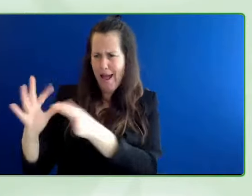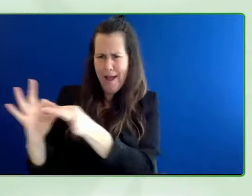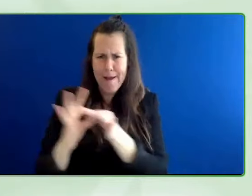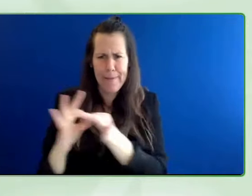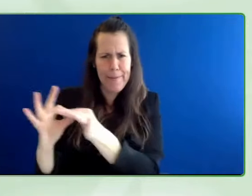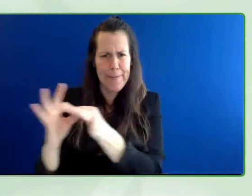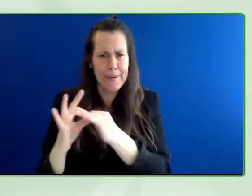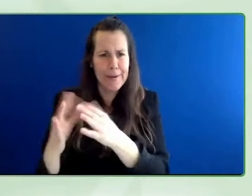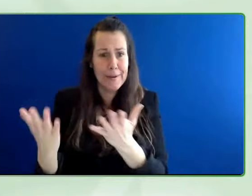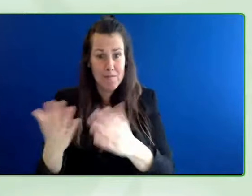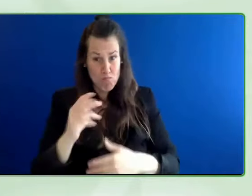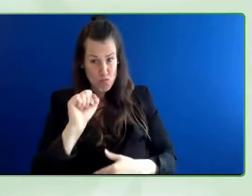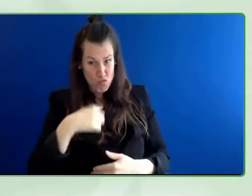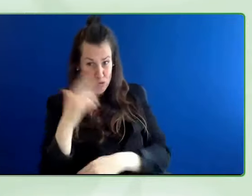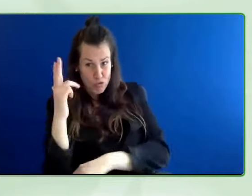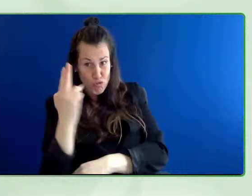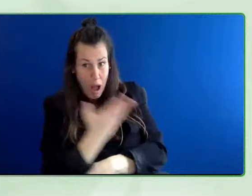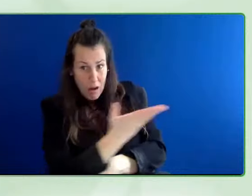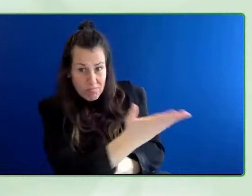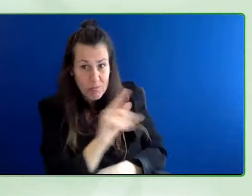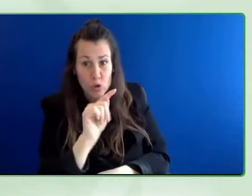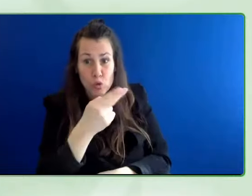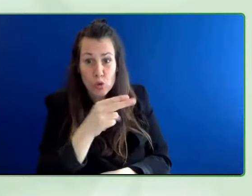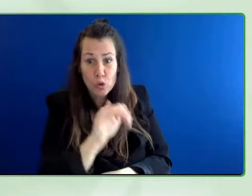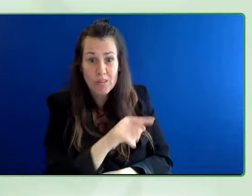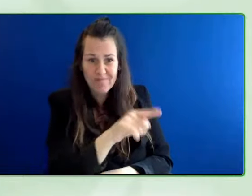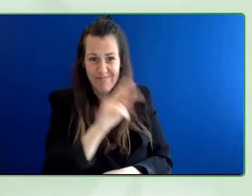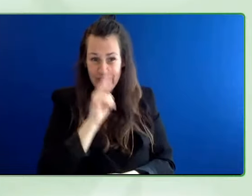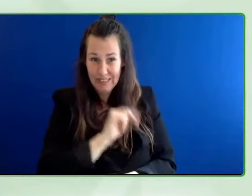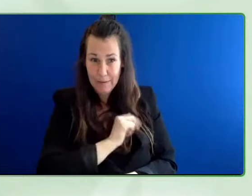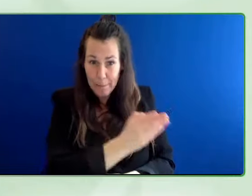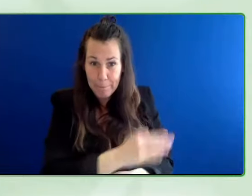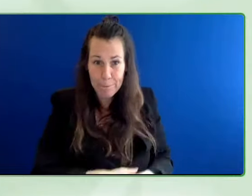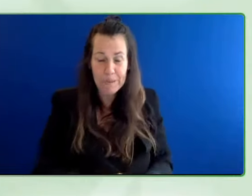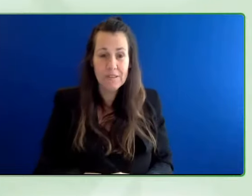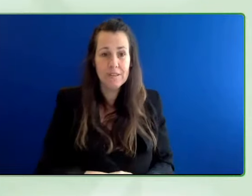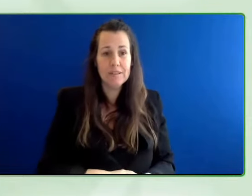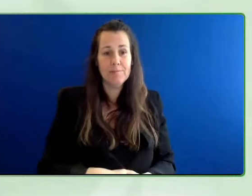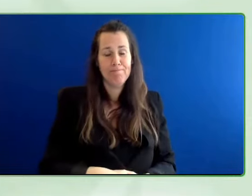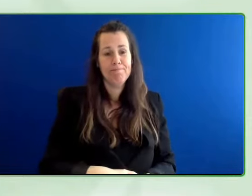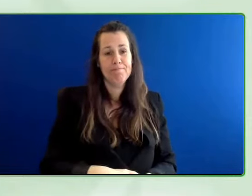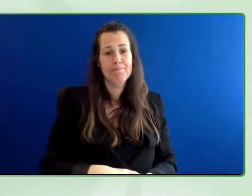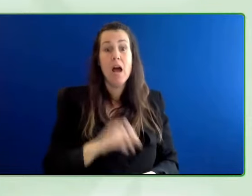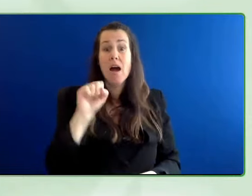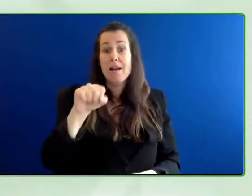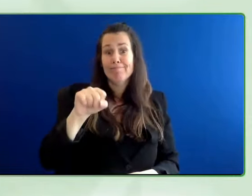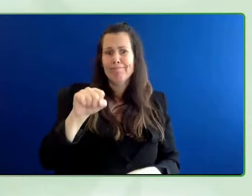So we have been working a lot with people with disability and leprosy affected people